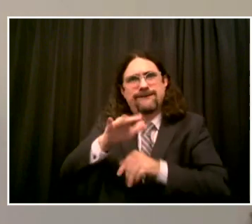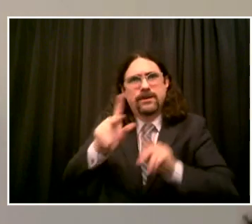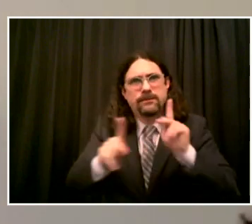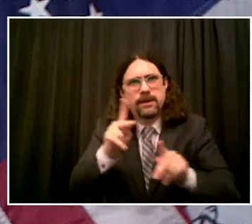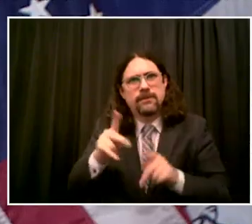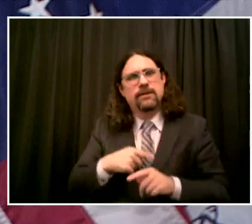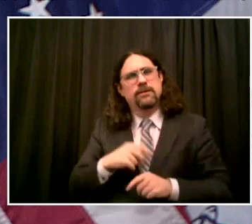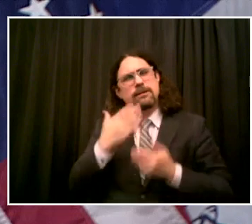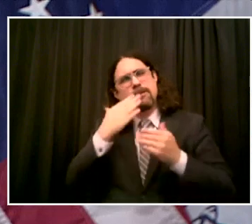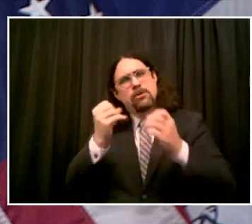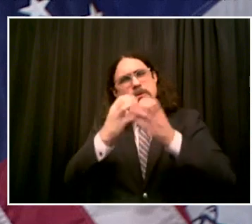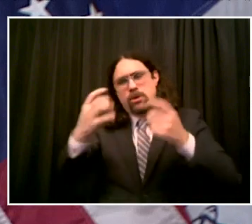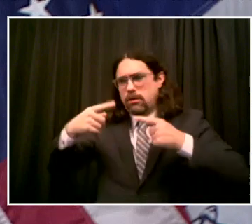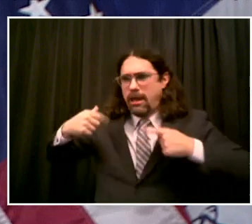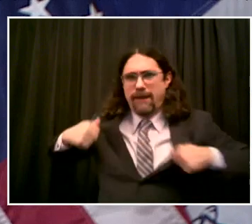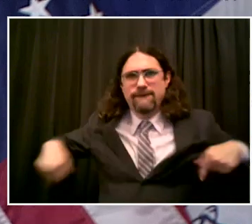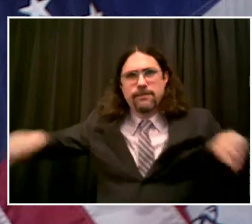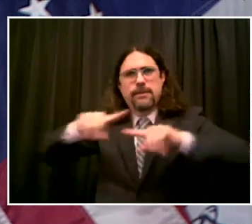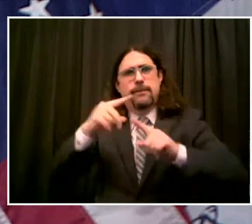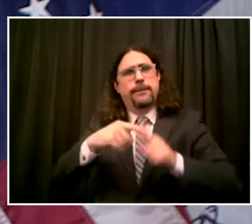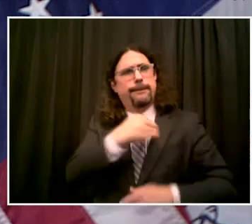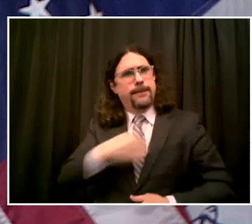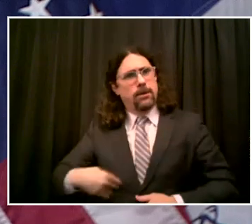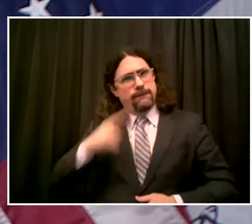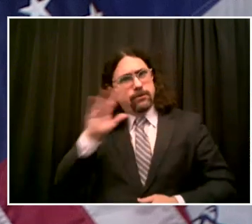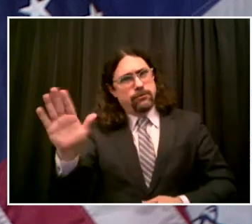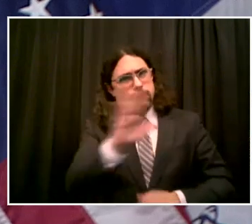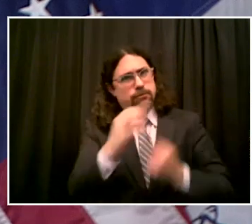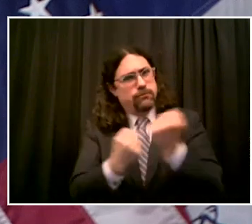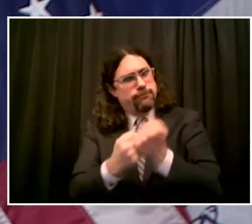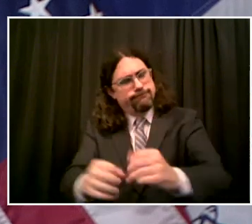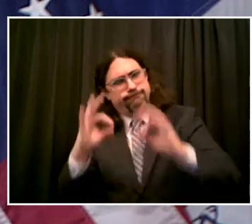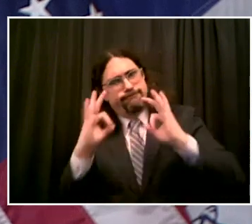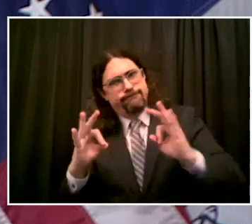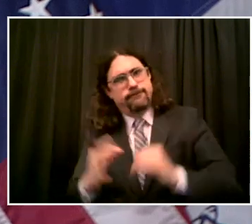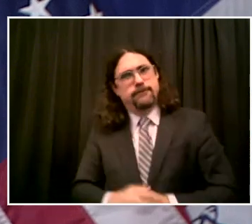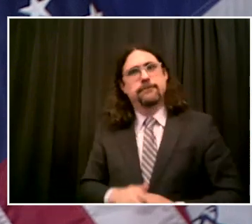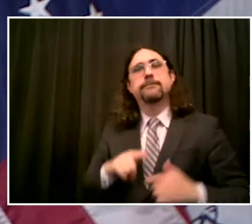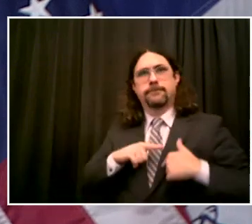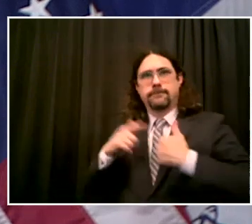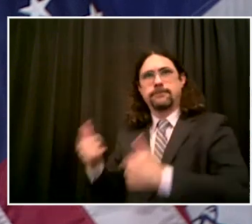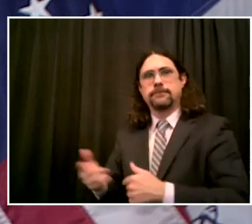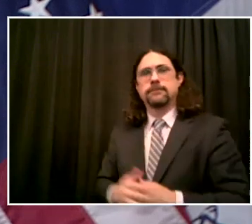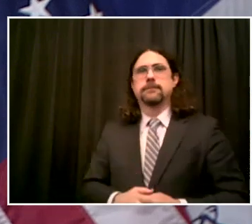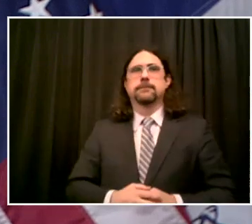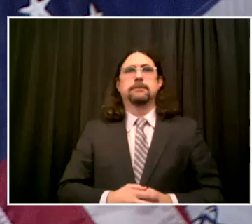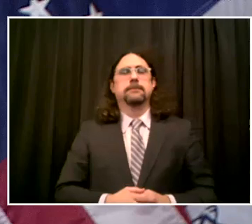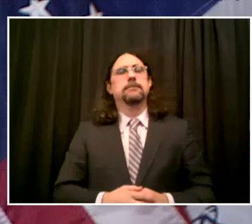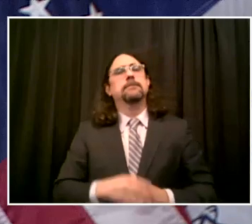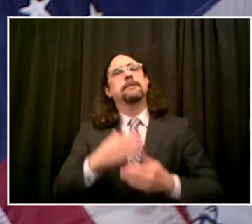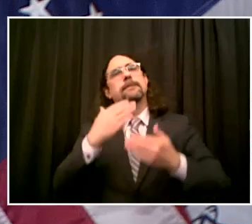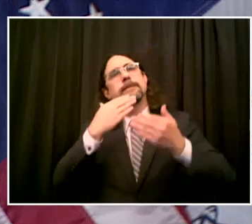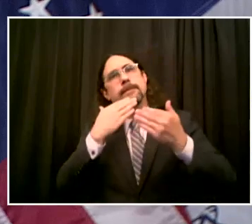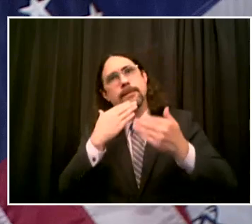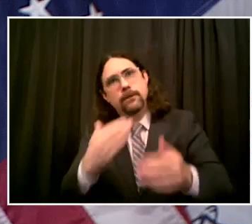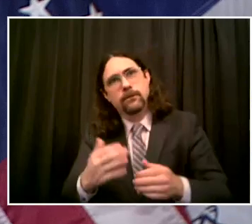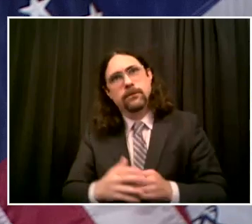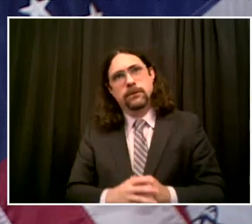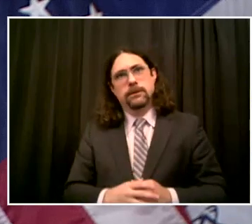LOCALLY OWNED RESTAURANTS IN MY OMCMUNITY AND ACROSS THIS CITY, THANK YOU SO MUCH FOR YOUR SUPPORT. THANK YOU SO MUCH, COUNCIL MEMBER. COUNCIL MEMBER, I